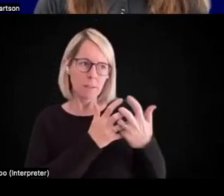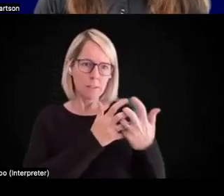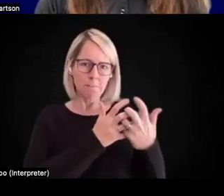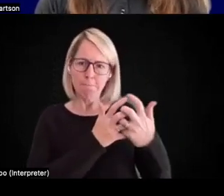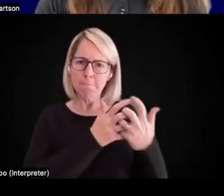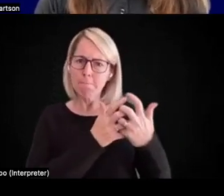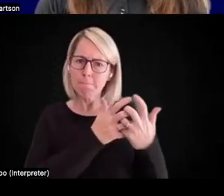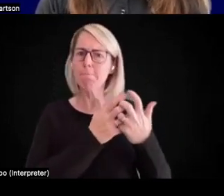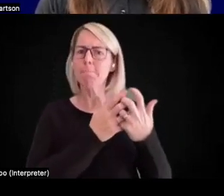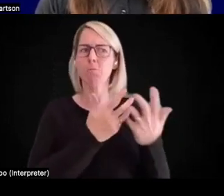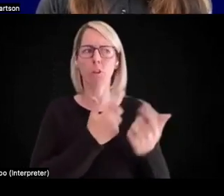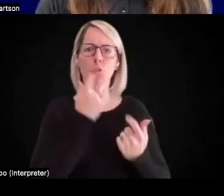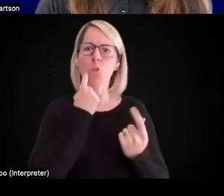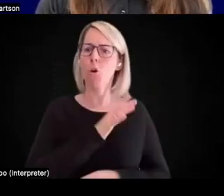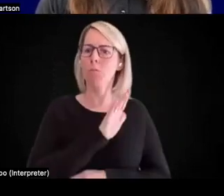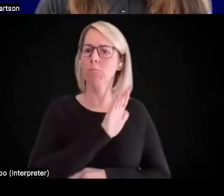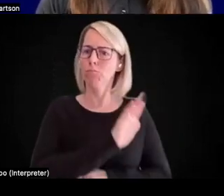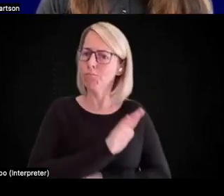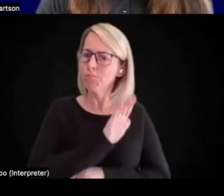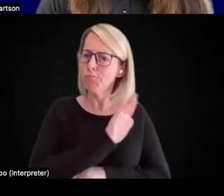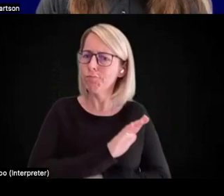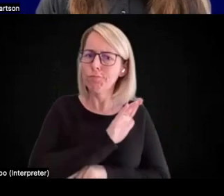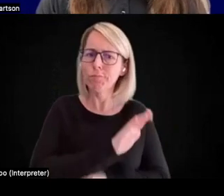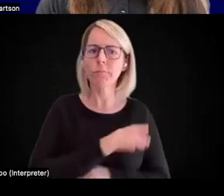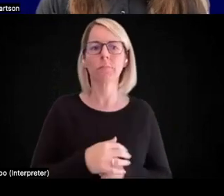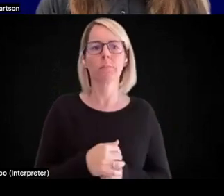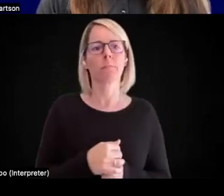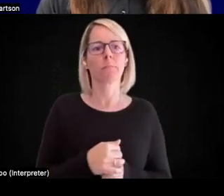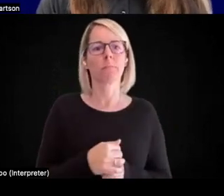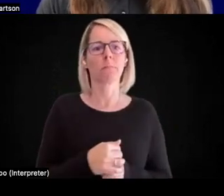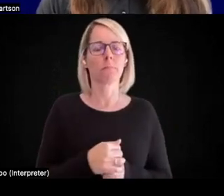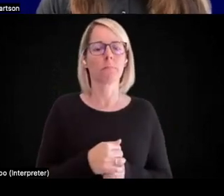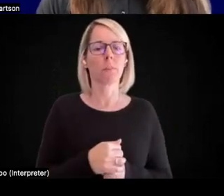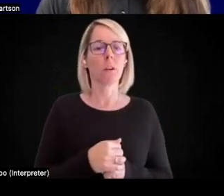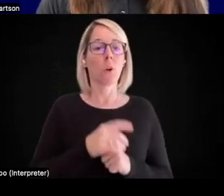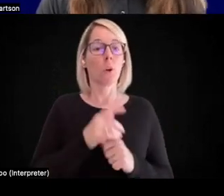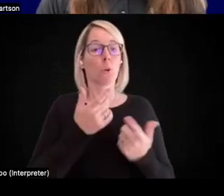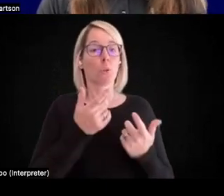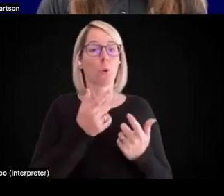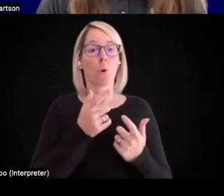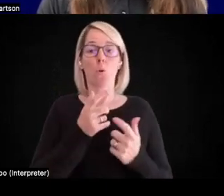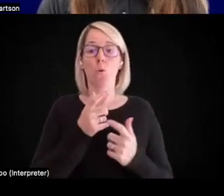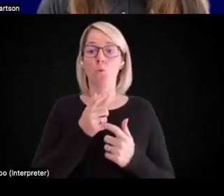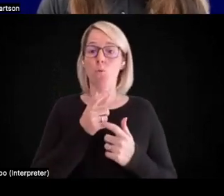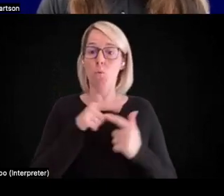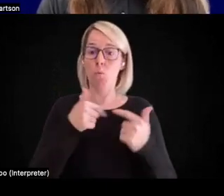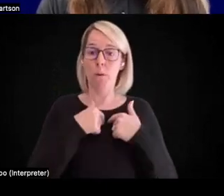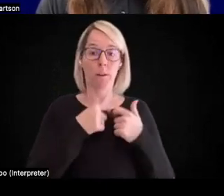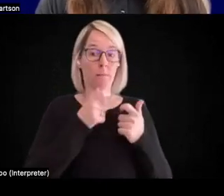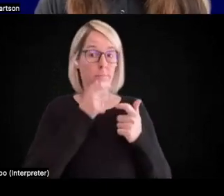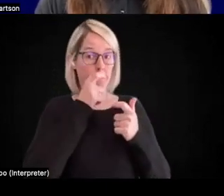the caregiver's main modes of responding to emotion are through facial expression,